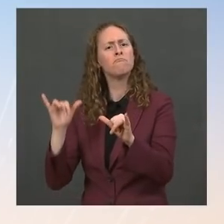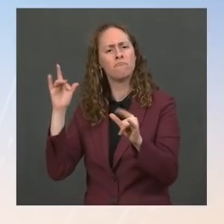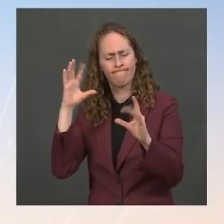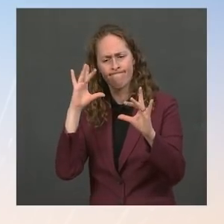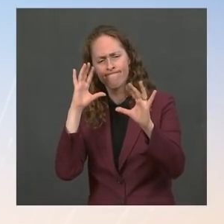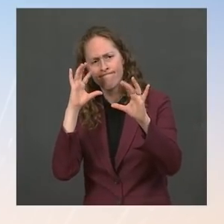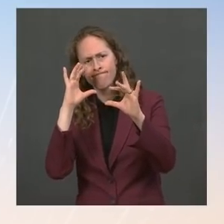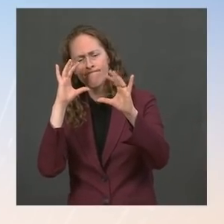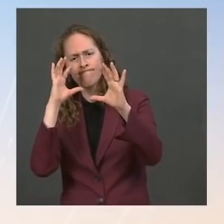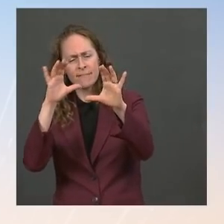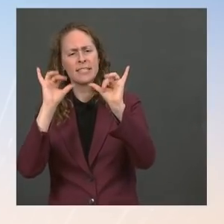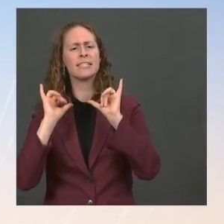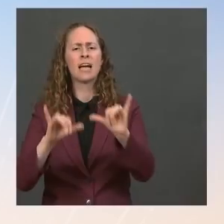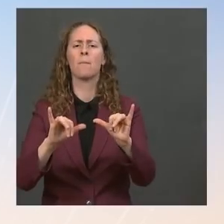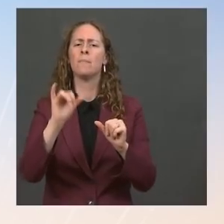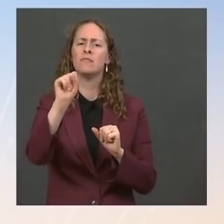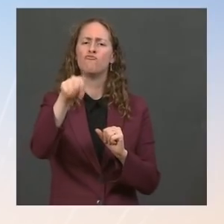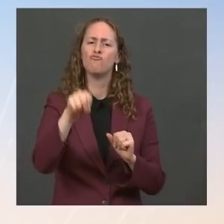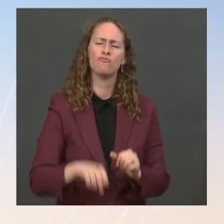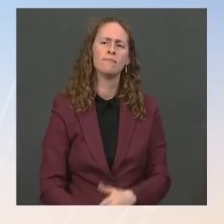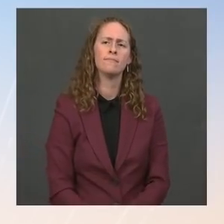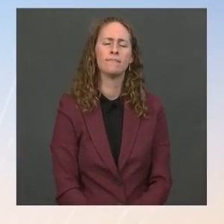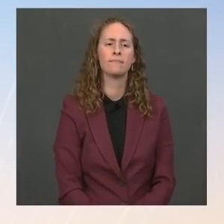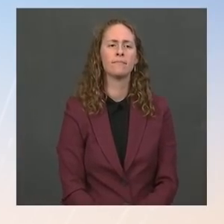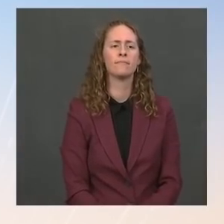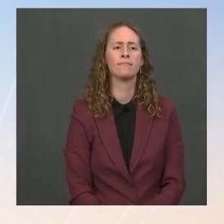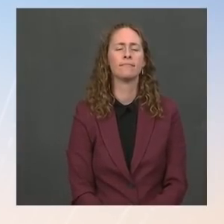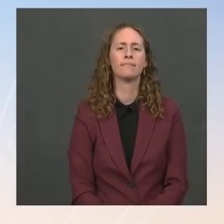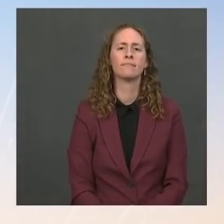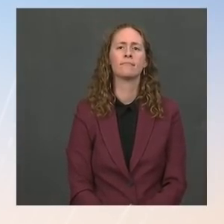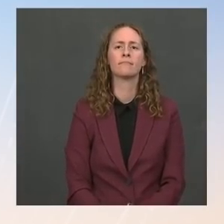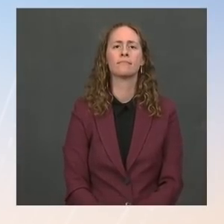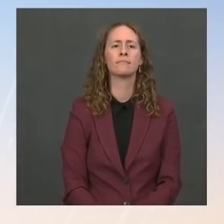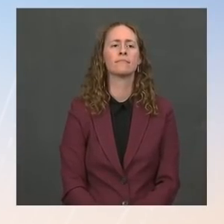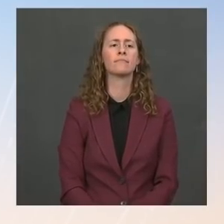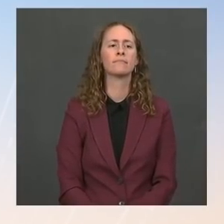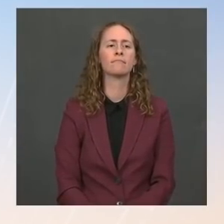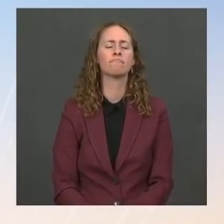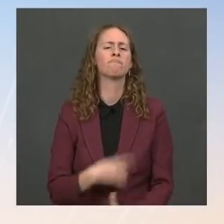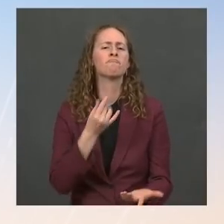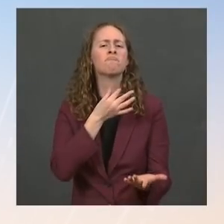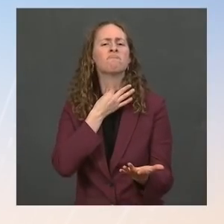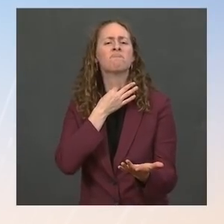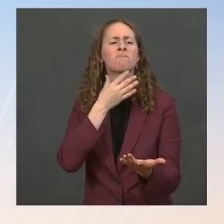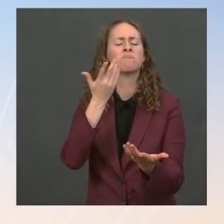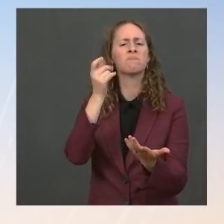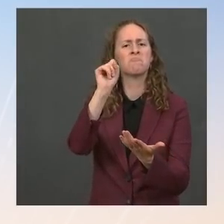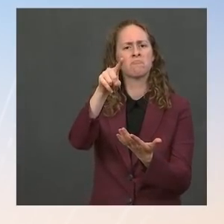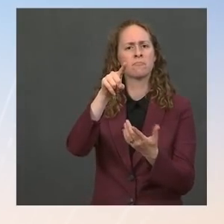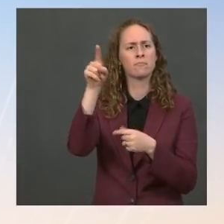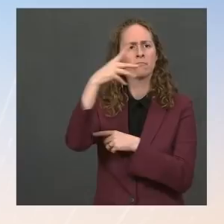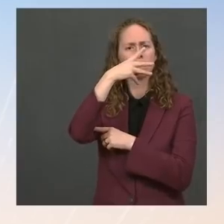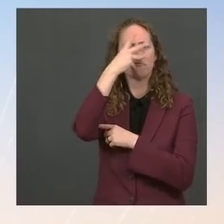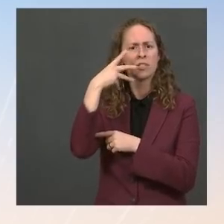The Press: Okay. And then just the one last one then -- unrelated: the issue of immigration -- the ruling from the parliamentarian that legalization